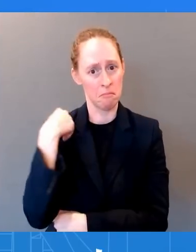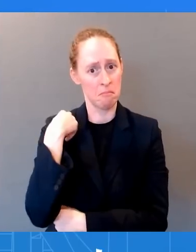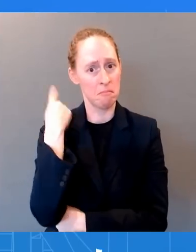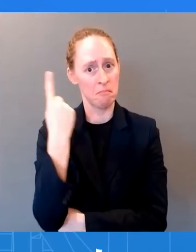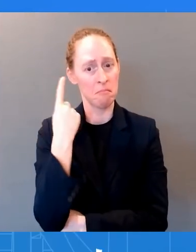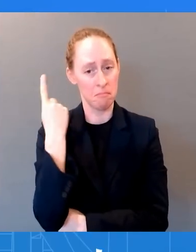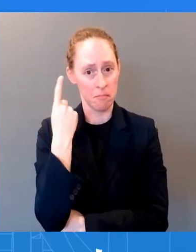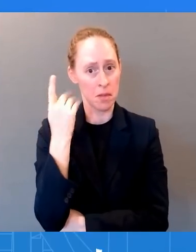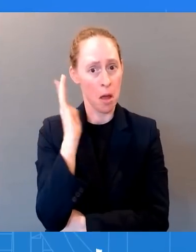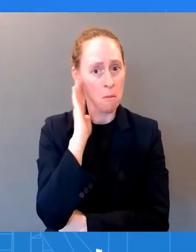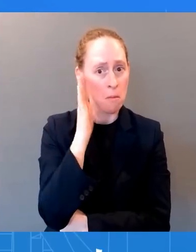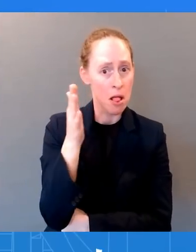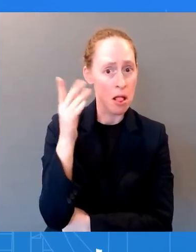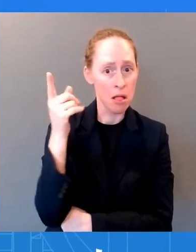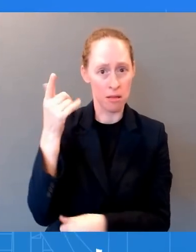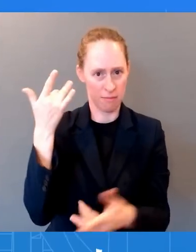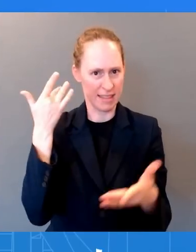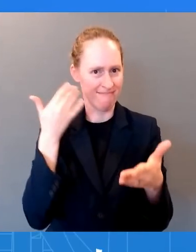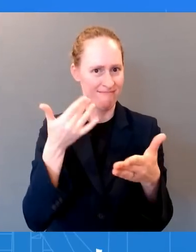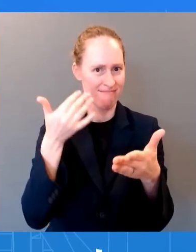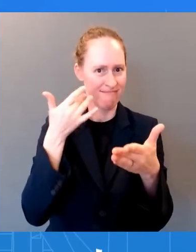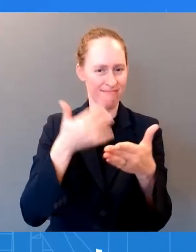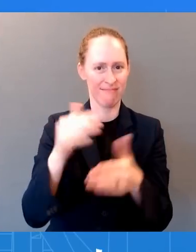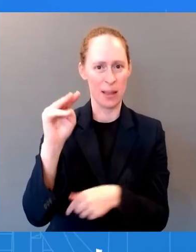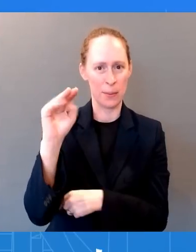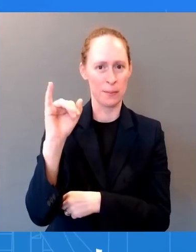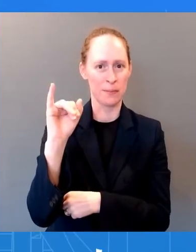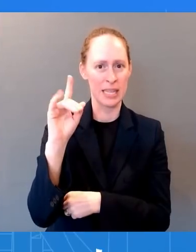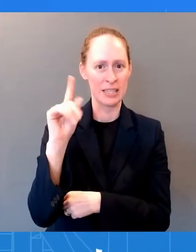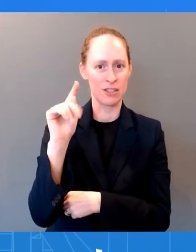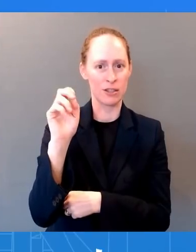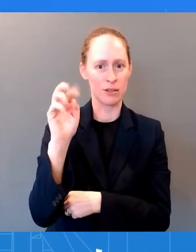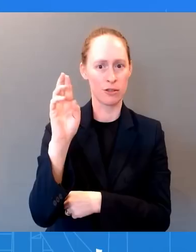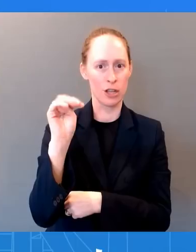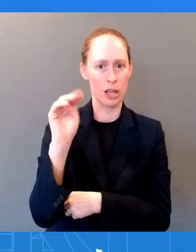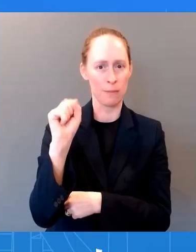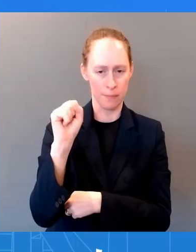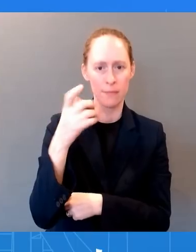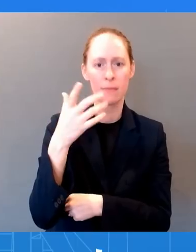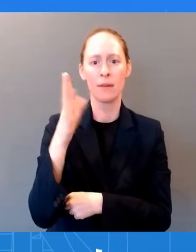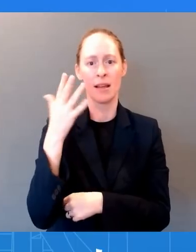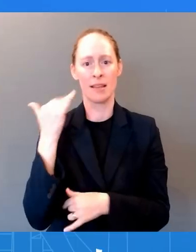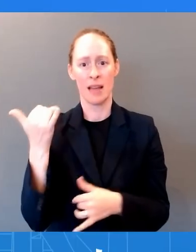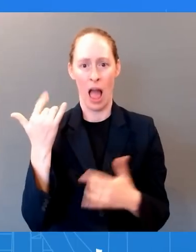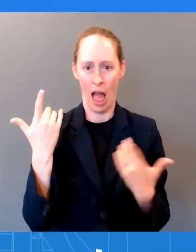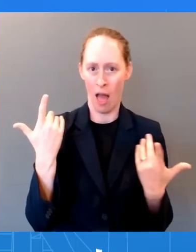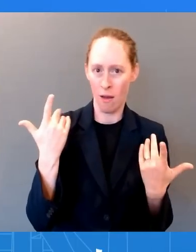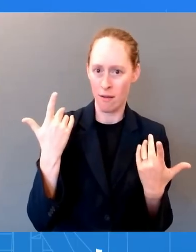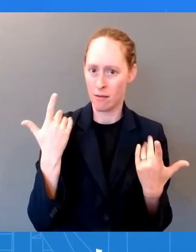Are we going to see more big rallies, like -- like he did last week? Ms. Jean-Pierre: So, as you know, I can only speak to official travel from here;